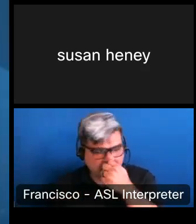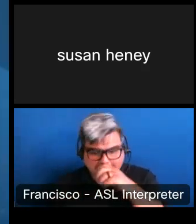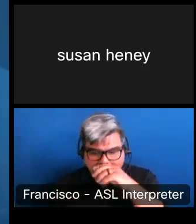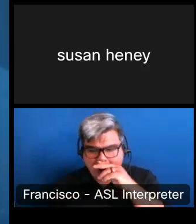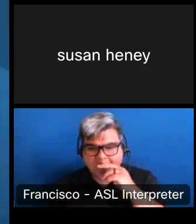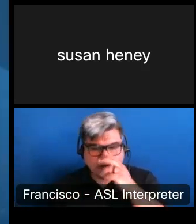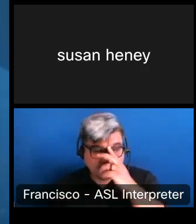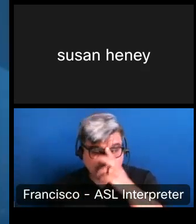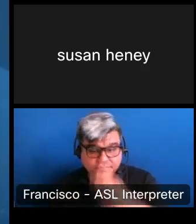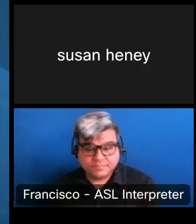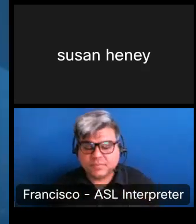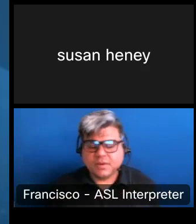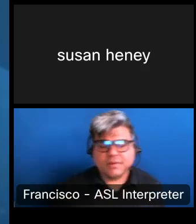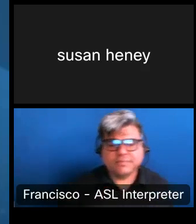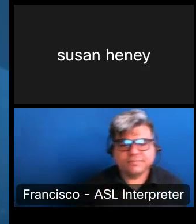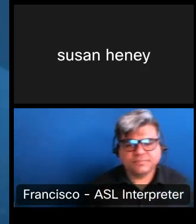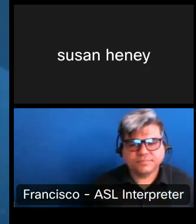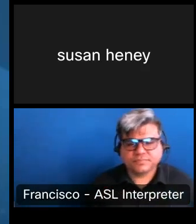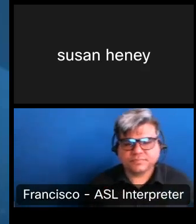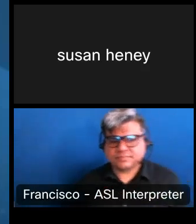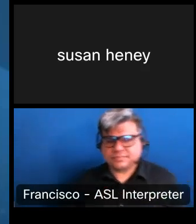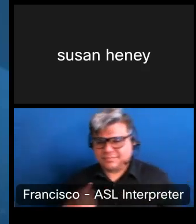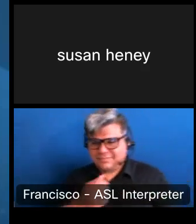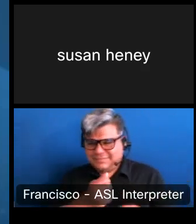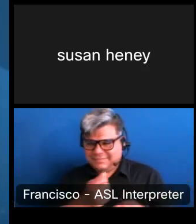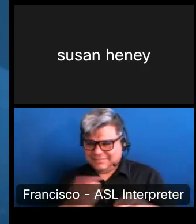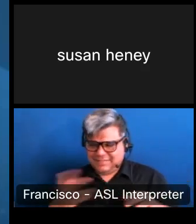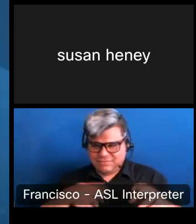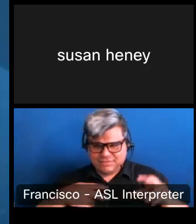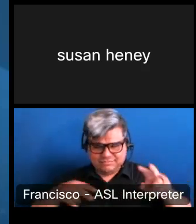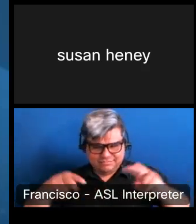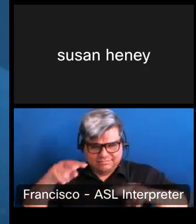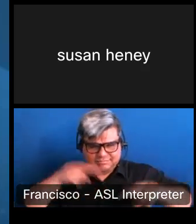There are several different views when it comes to looking at the data in Quick Facts. You have your